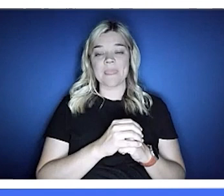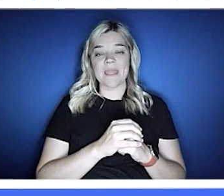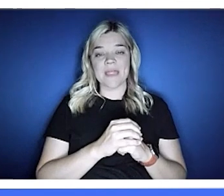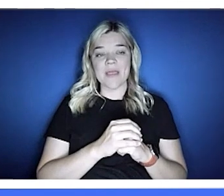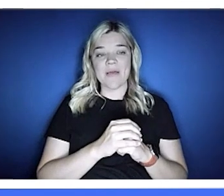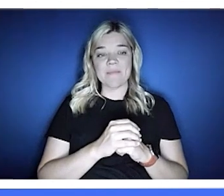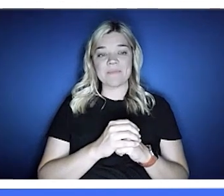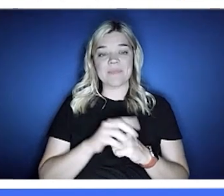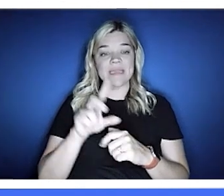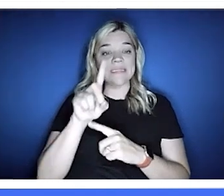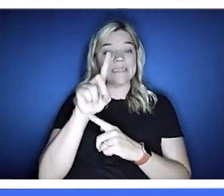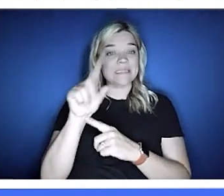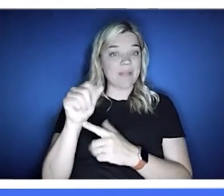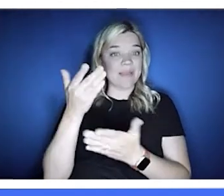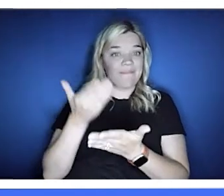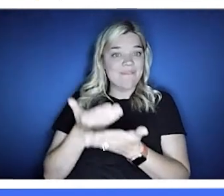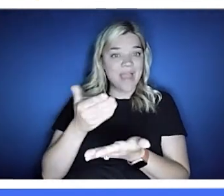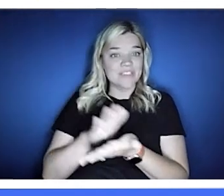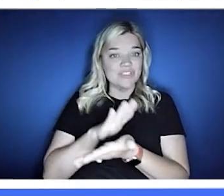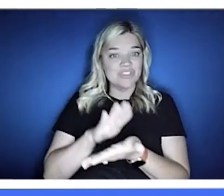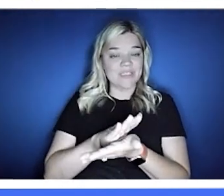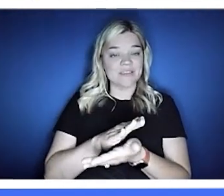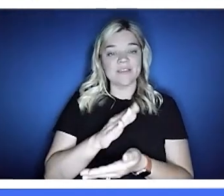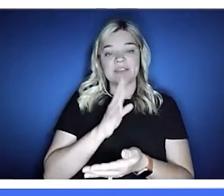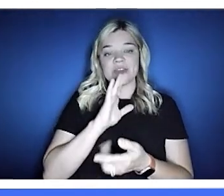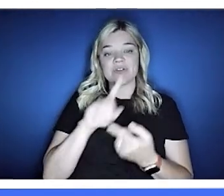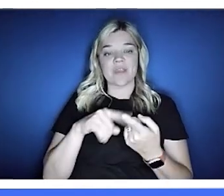fact sheet talking about all the different